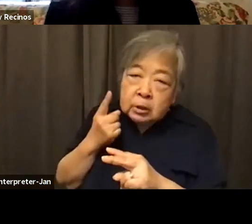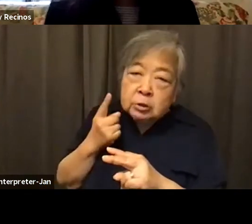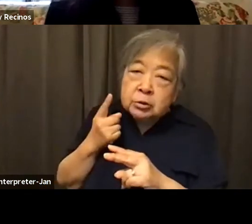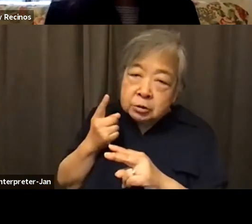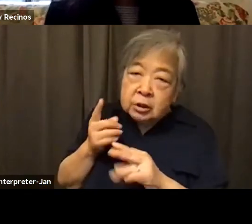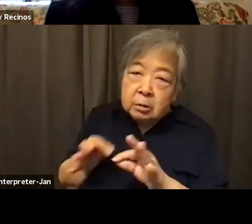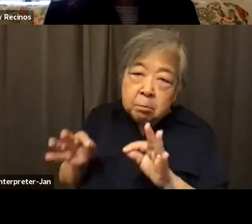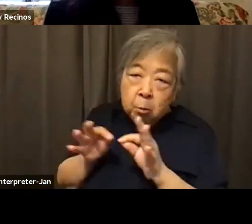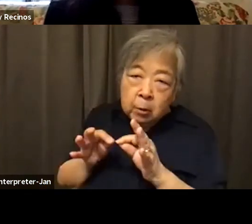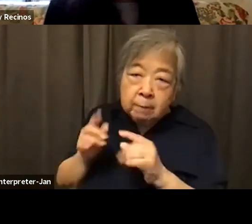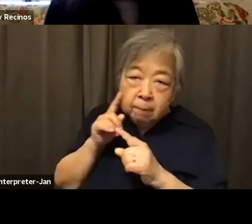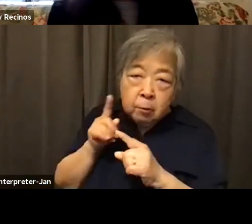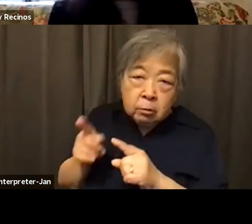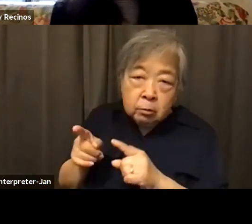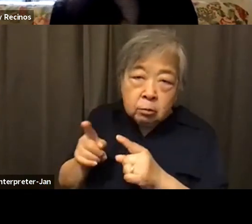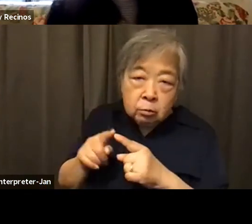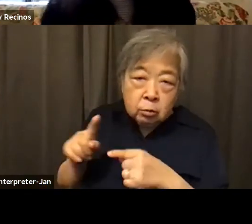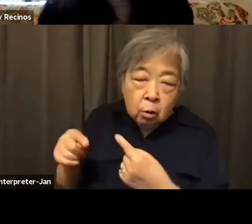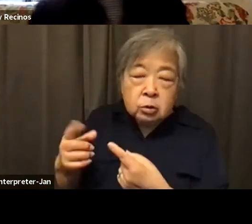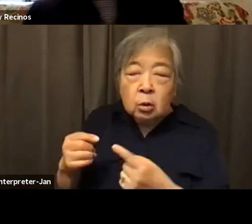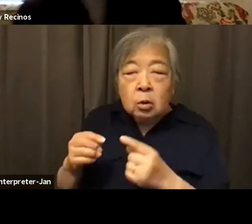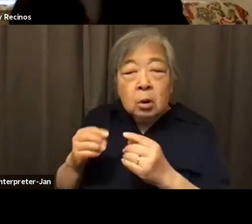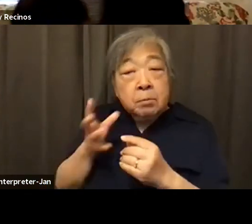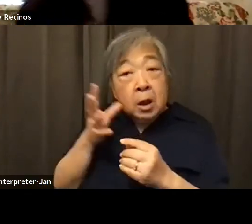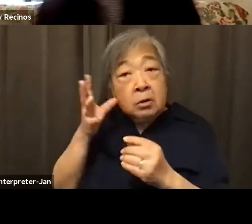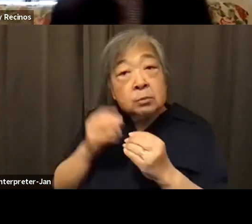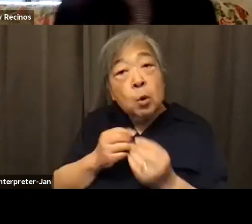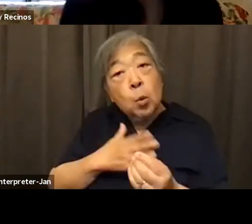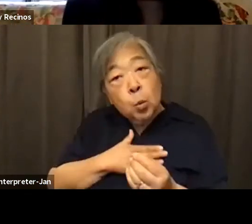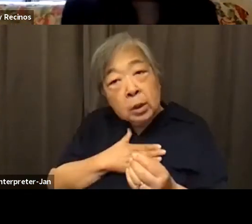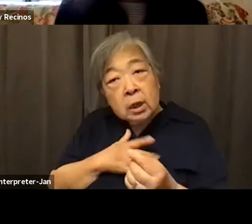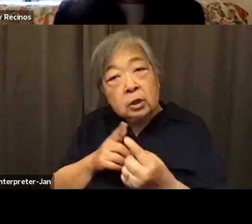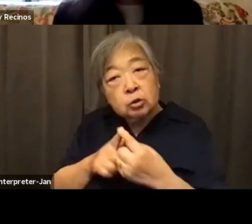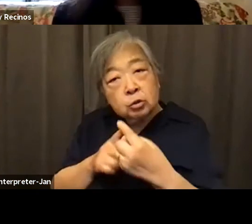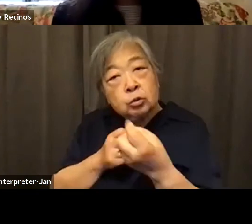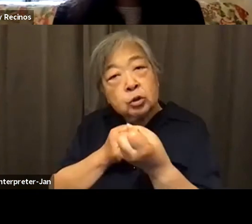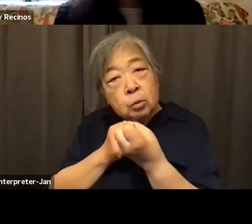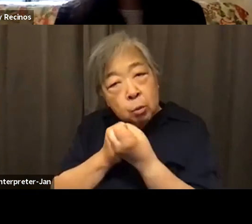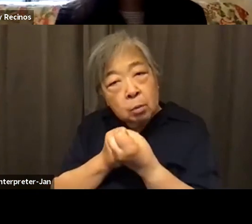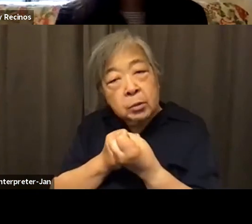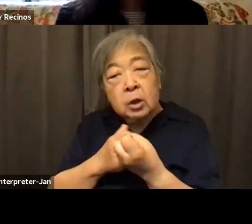they were much more willing to let me and support me in my travel abroad.